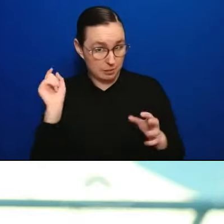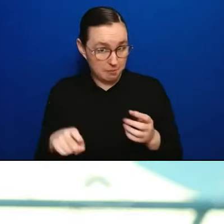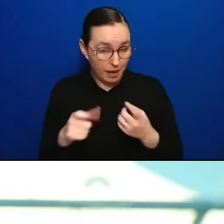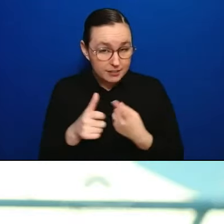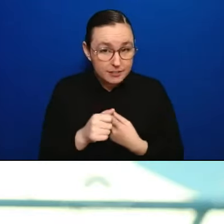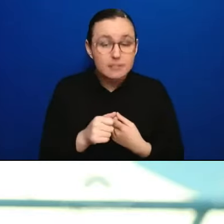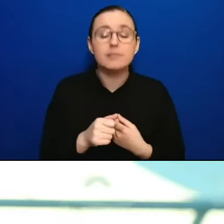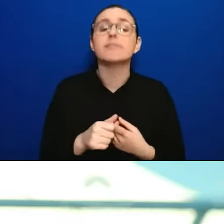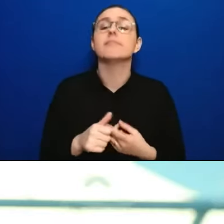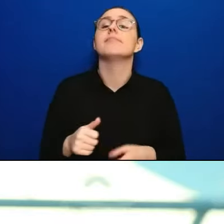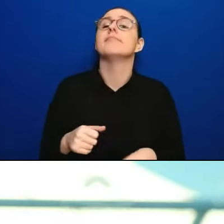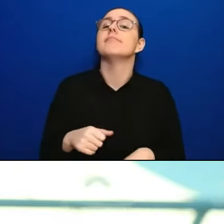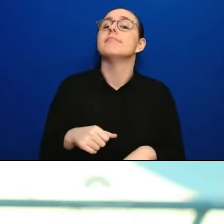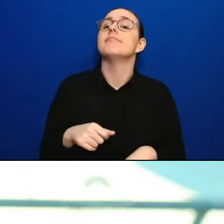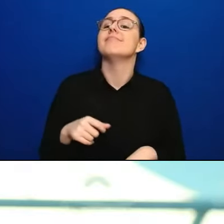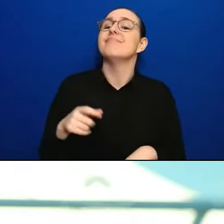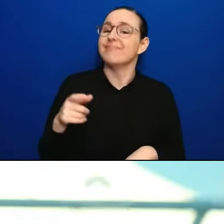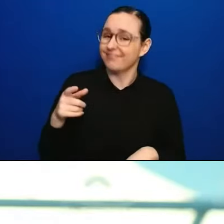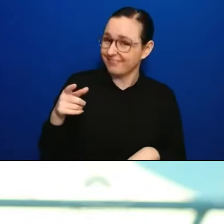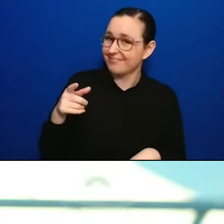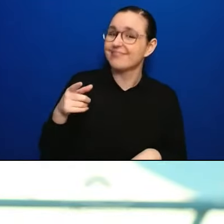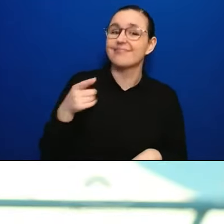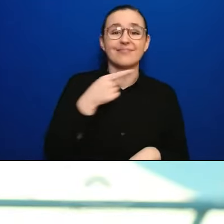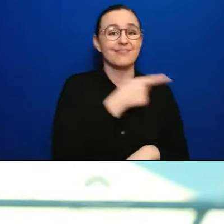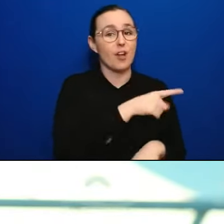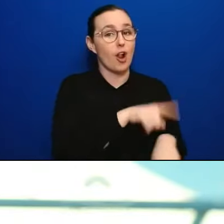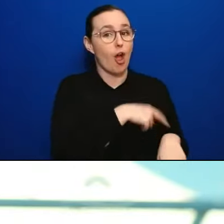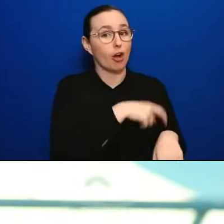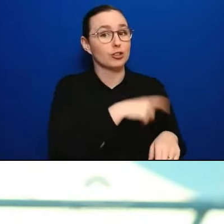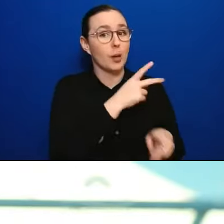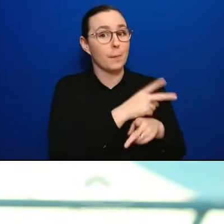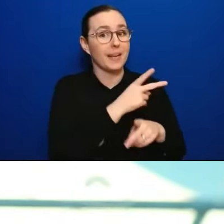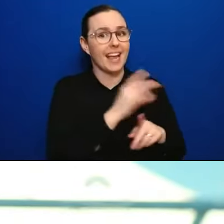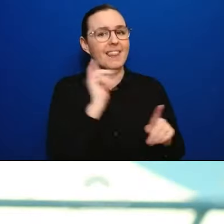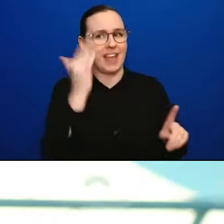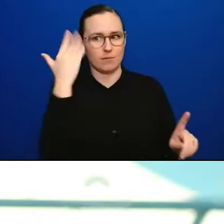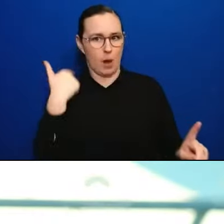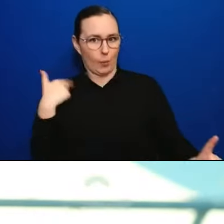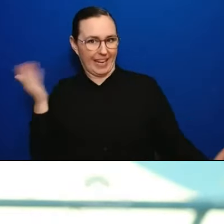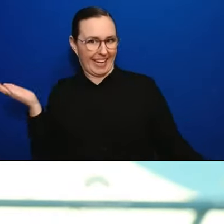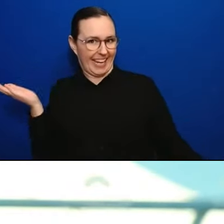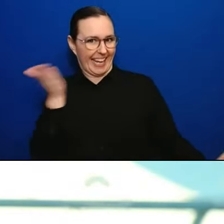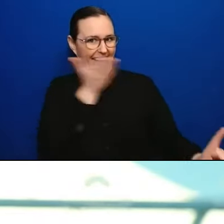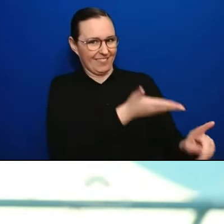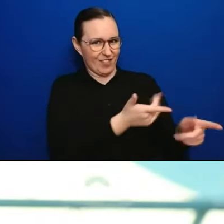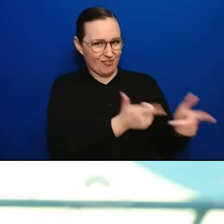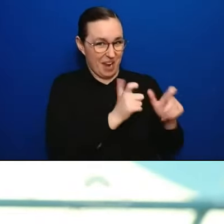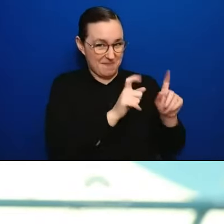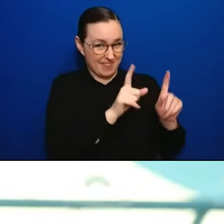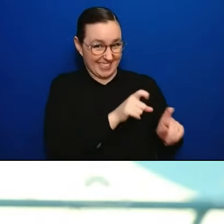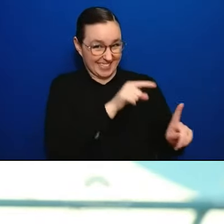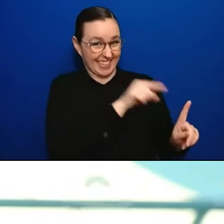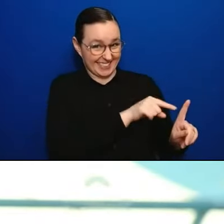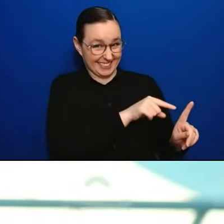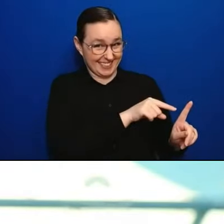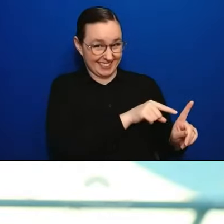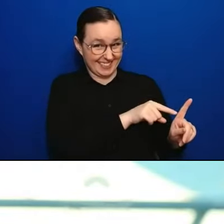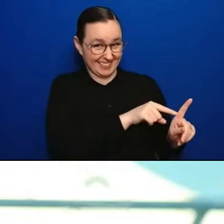risky, they will need to be vaccinated themselves. That's why we're prioritizing